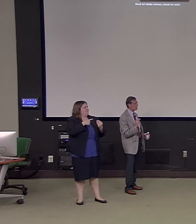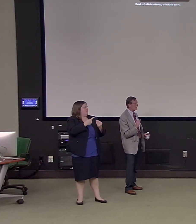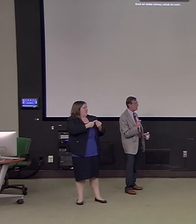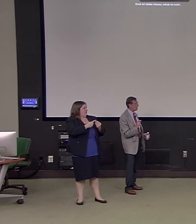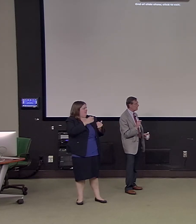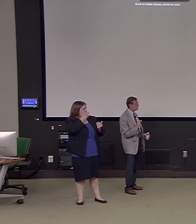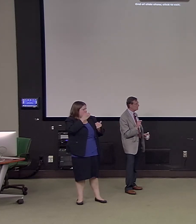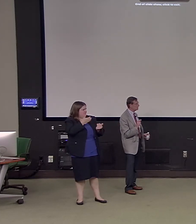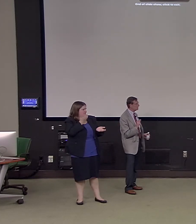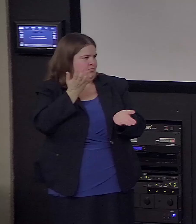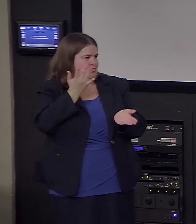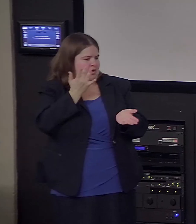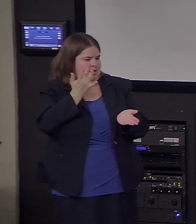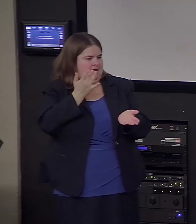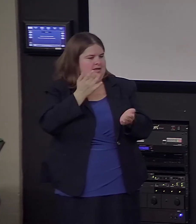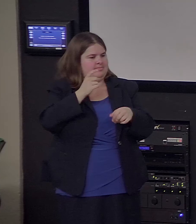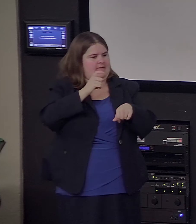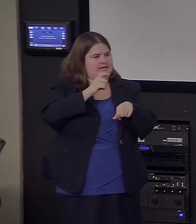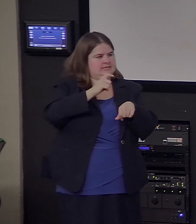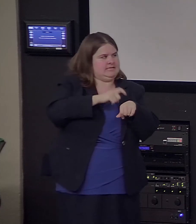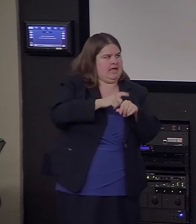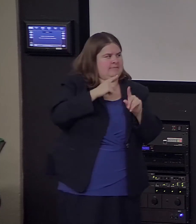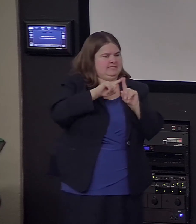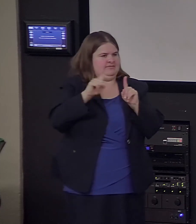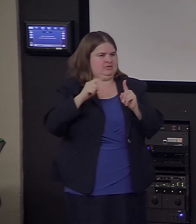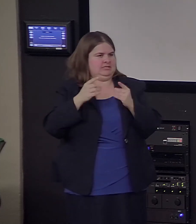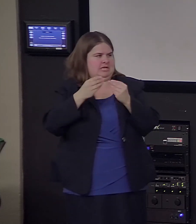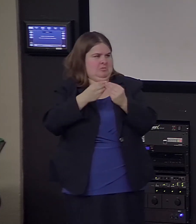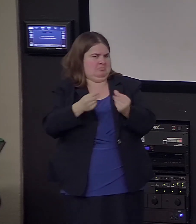the timing differences may disappear.